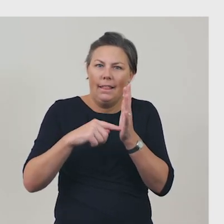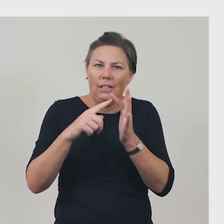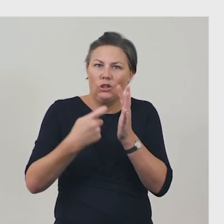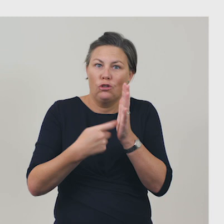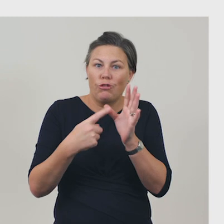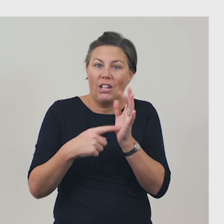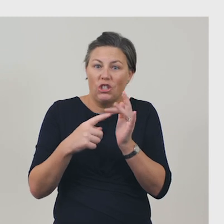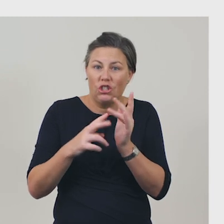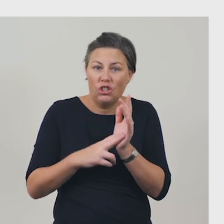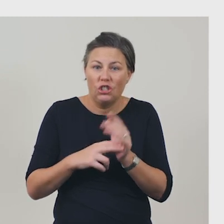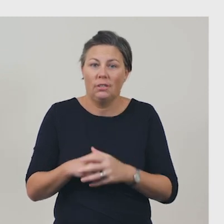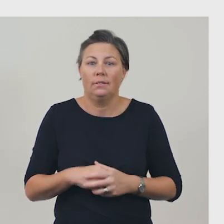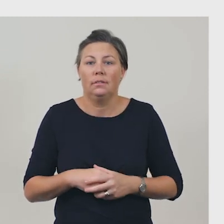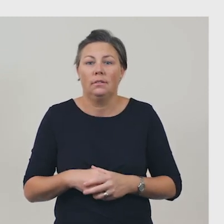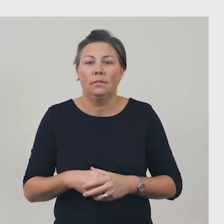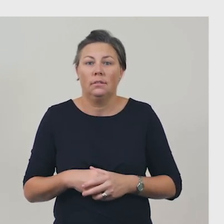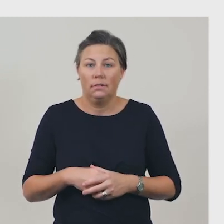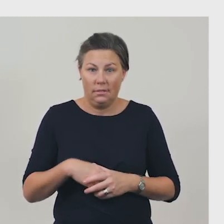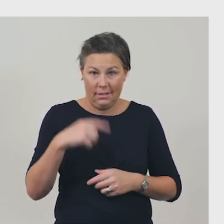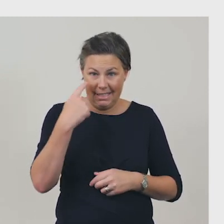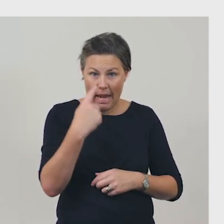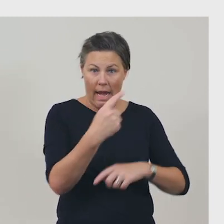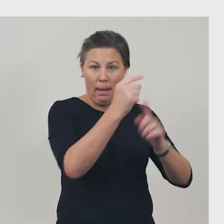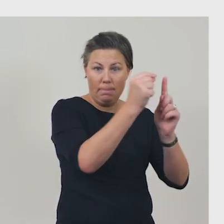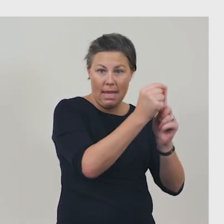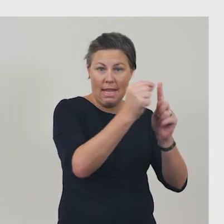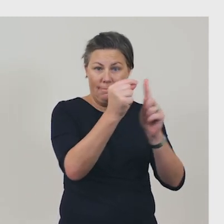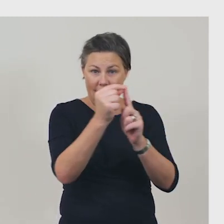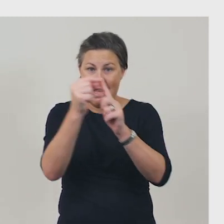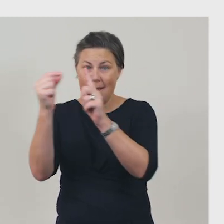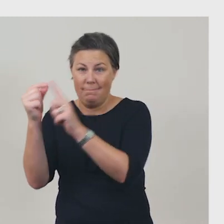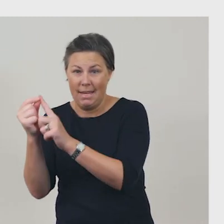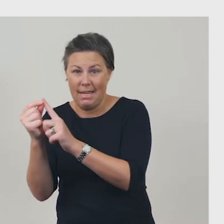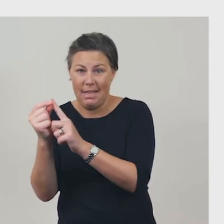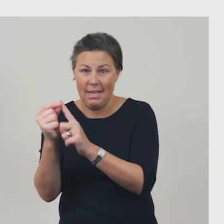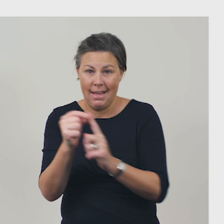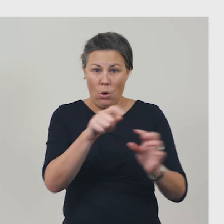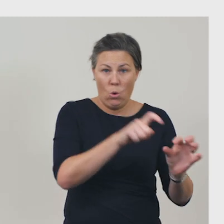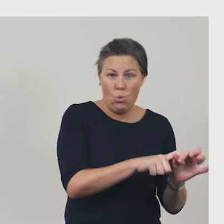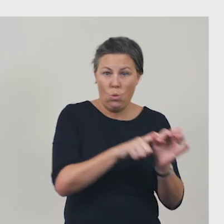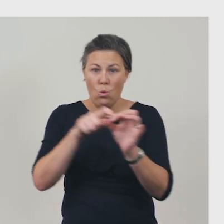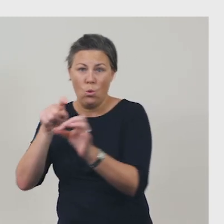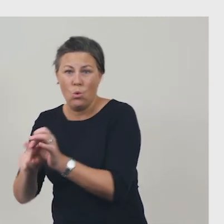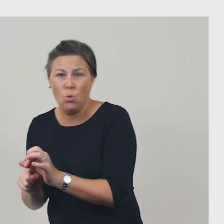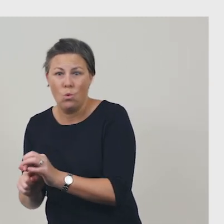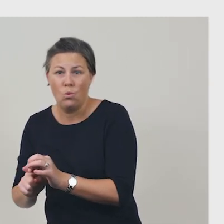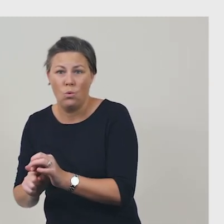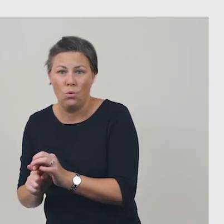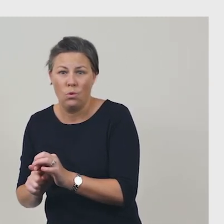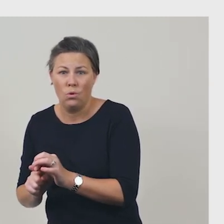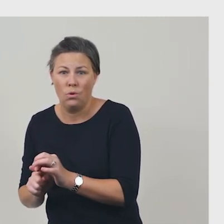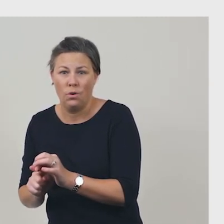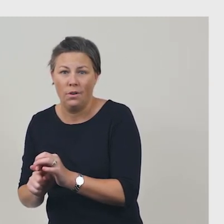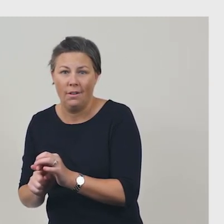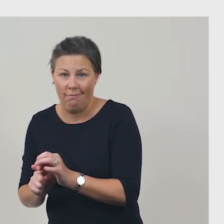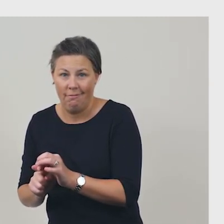‘Punbelievable is a funny, punny, party in a package that will quiz you quickly’.